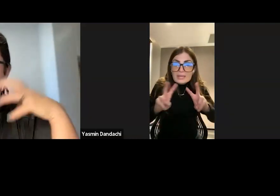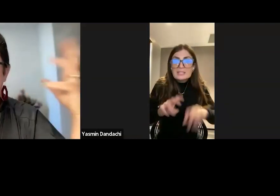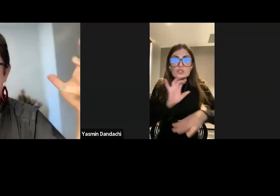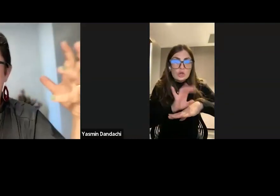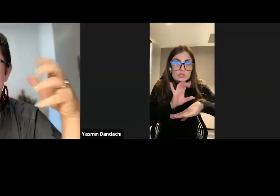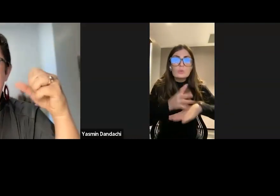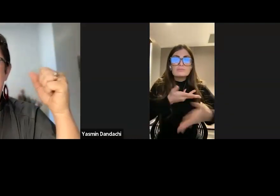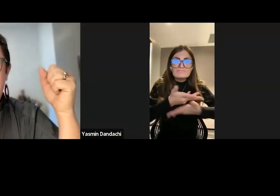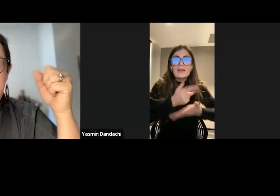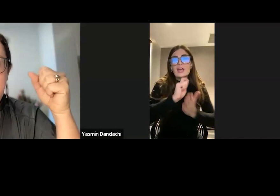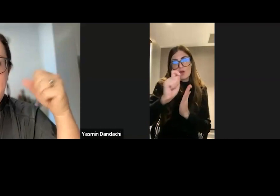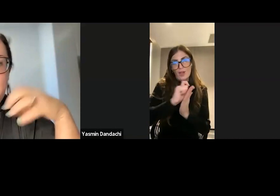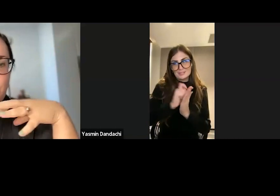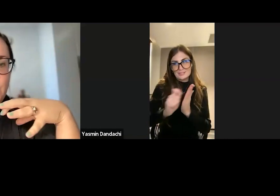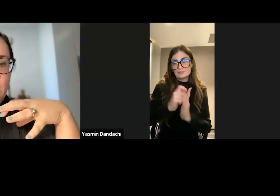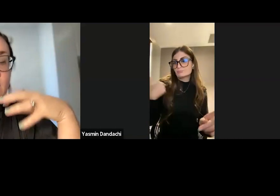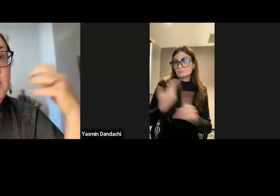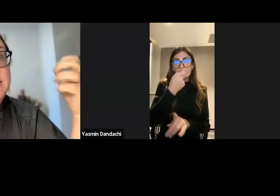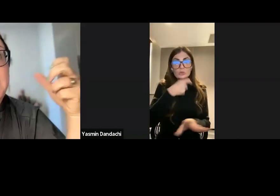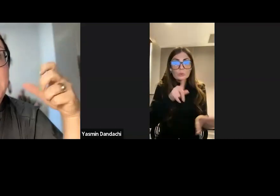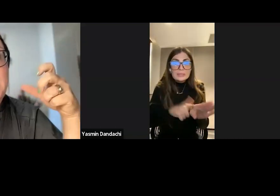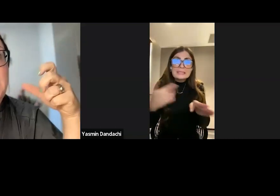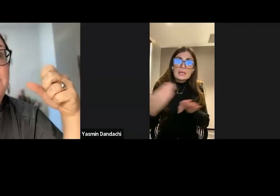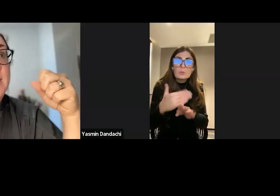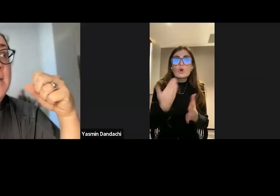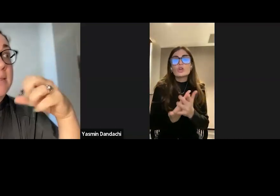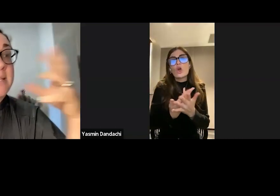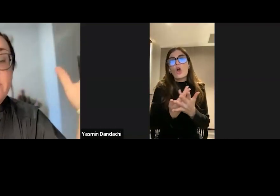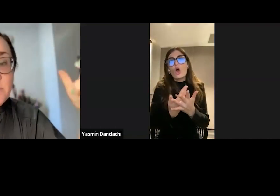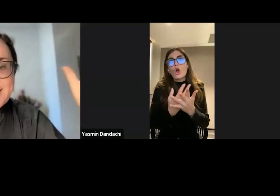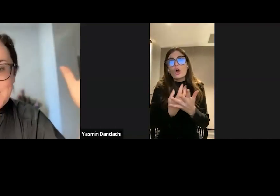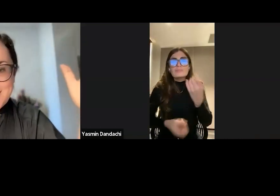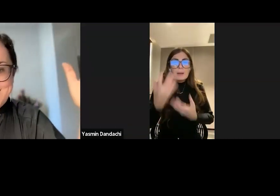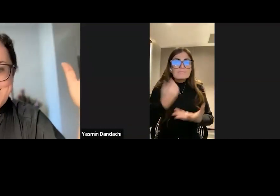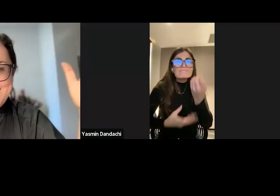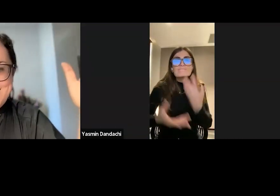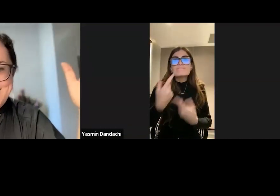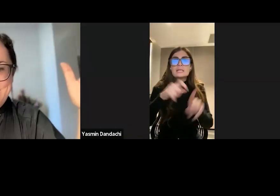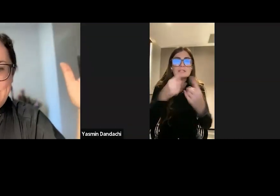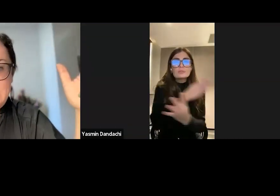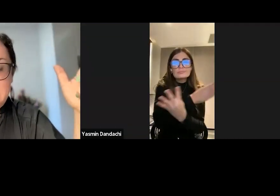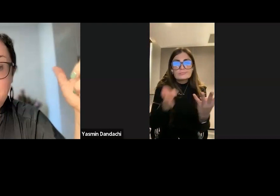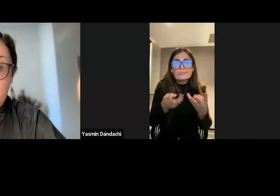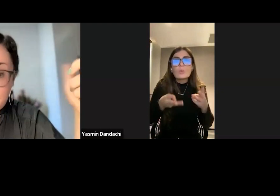And in the last several years I've been working on articulating the different ways in which our sector is broken,